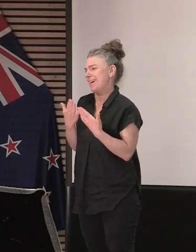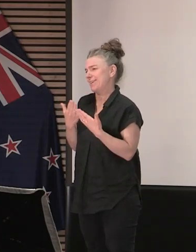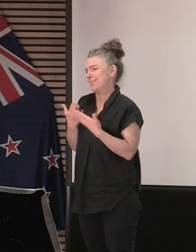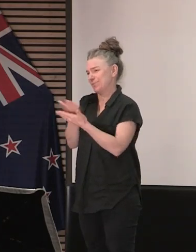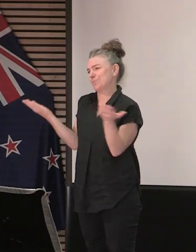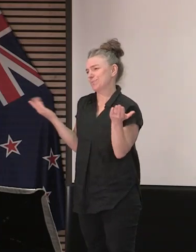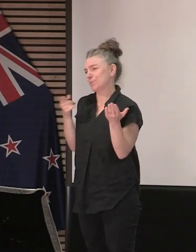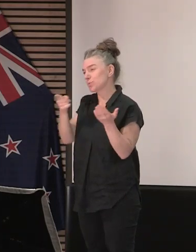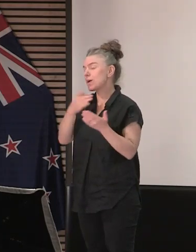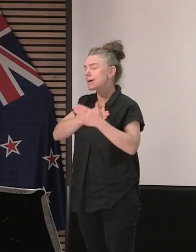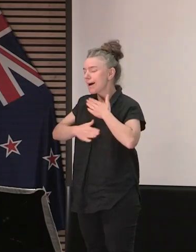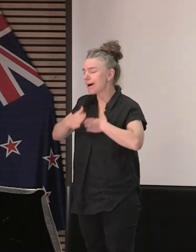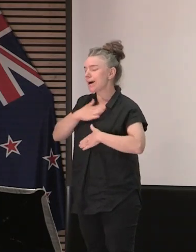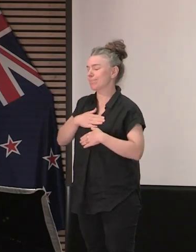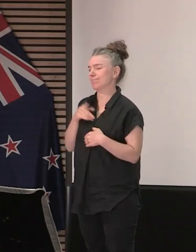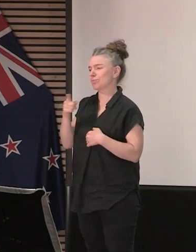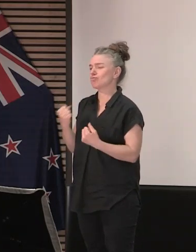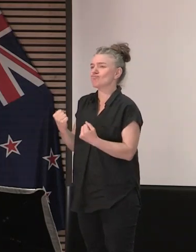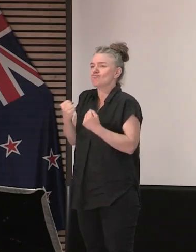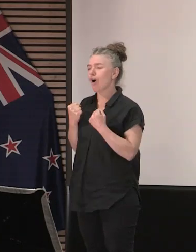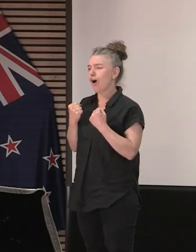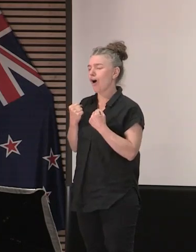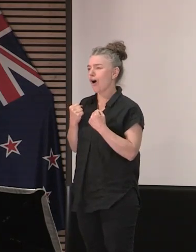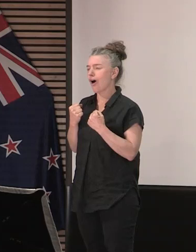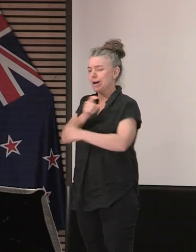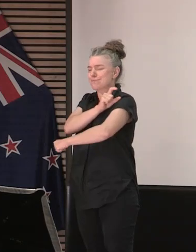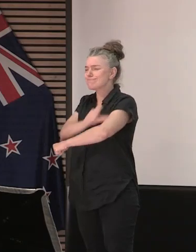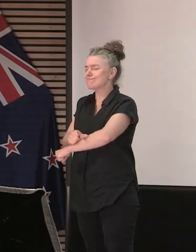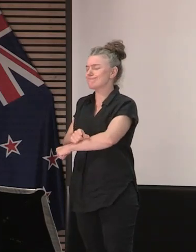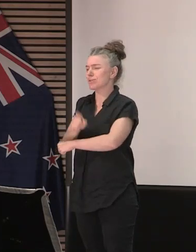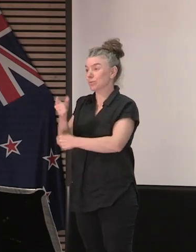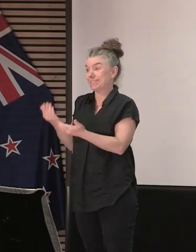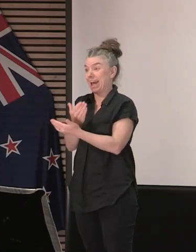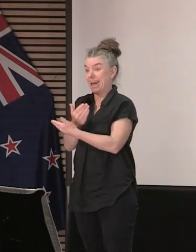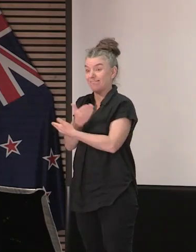You've stayedstrong and saved lives and nowto keep going.